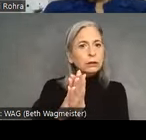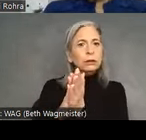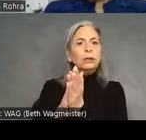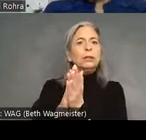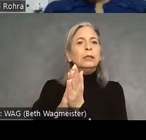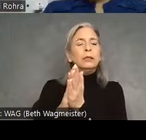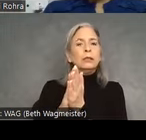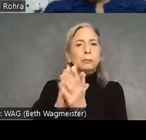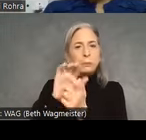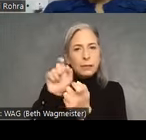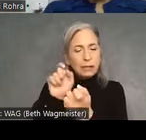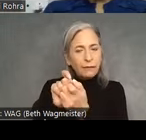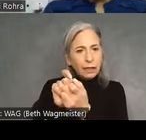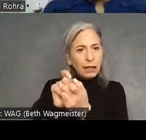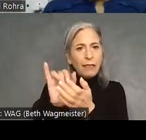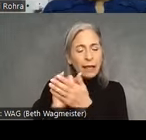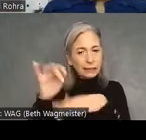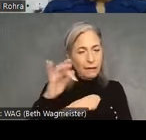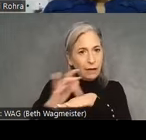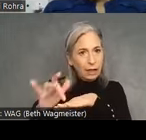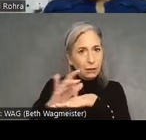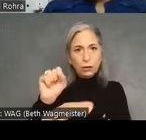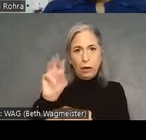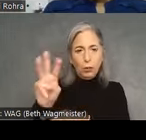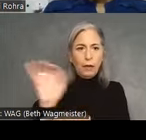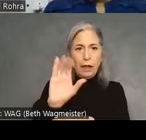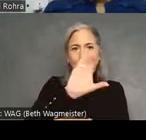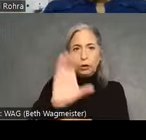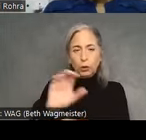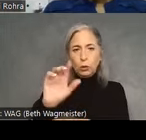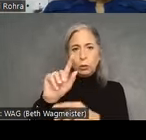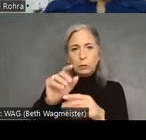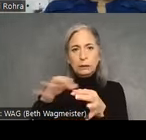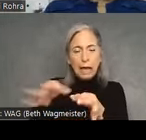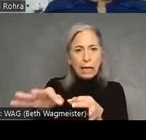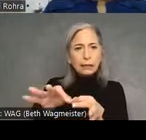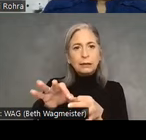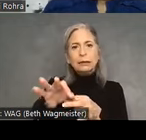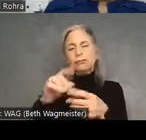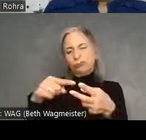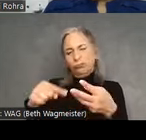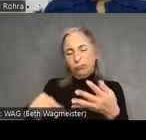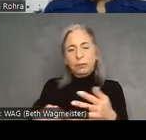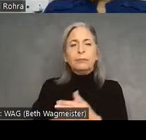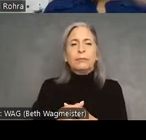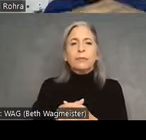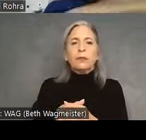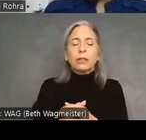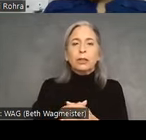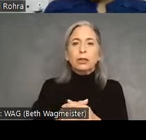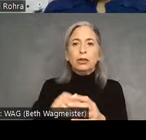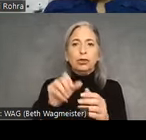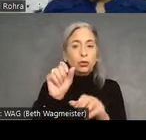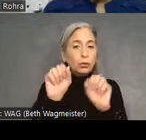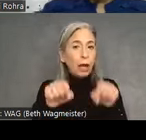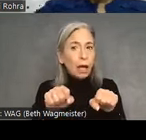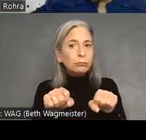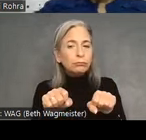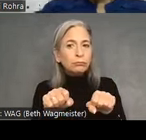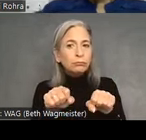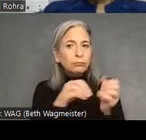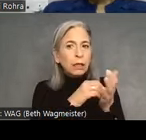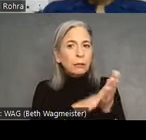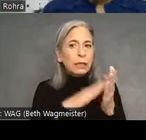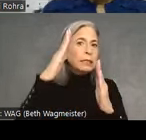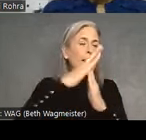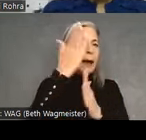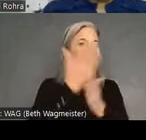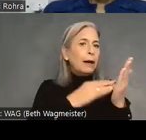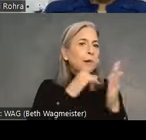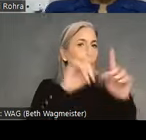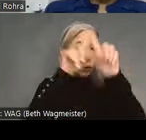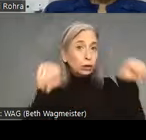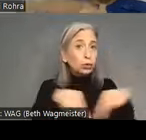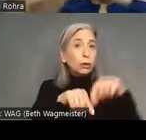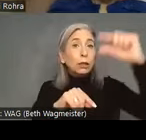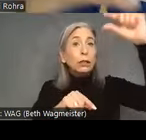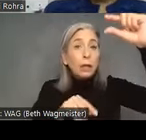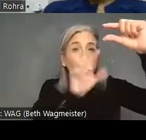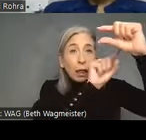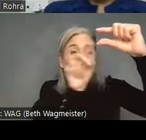the features are that available in software like zoom text, Fusion, etcetera. So the bottom half